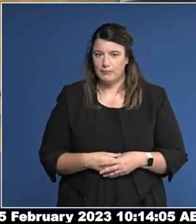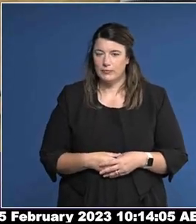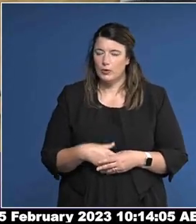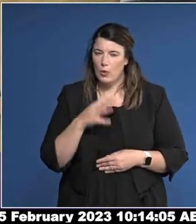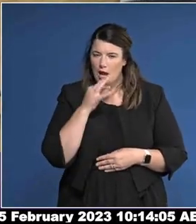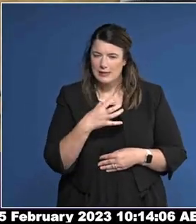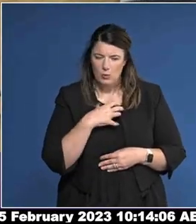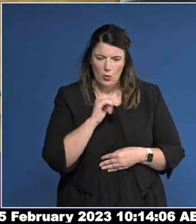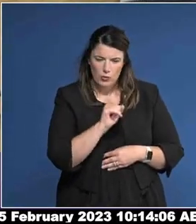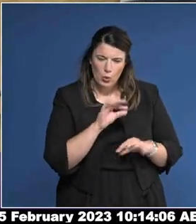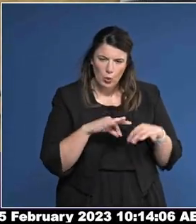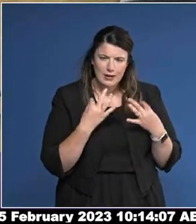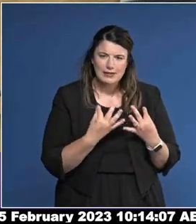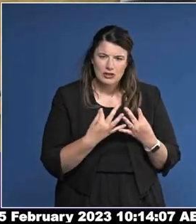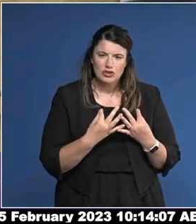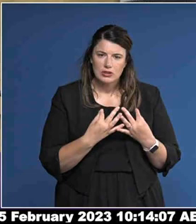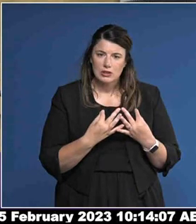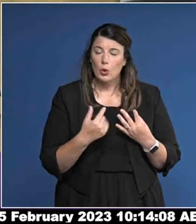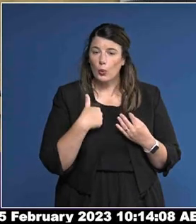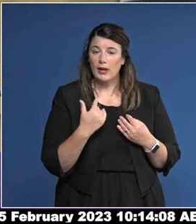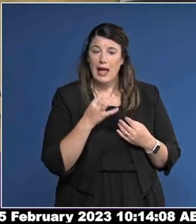You have responded to a notice from the Royal Commission, and are we right in